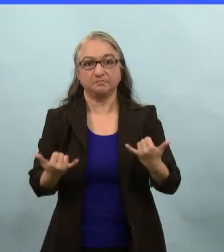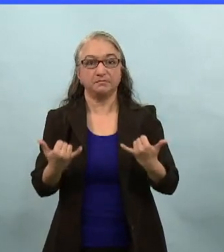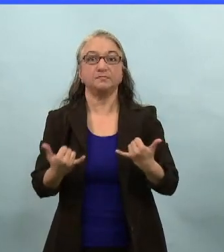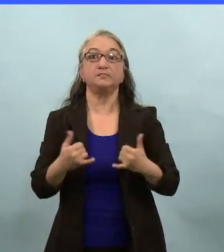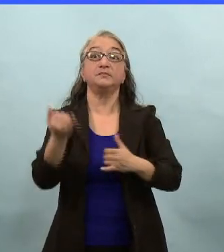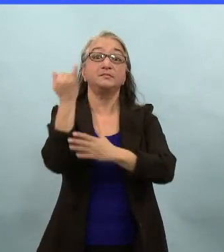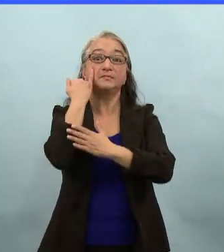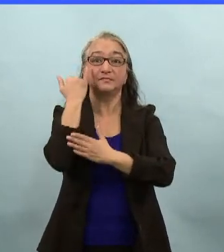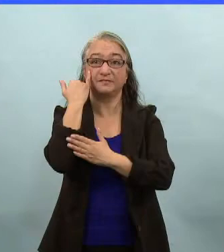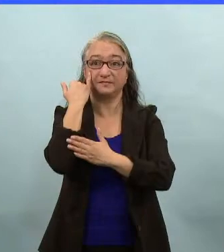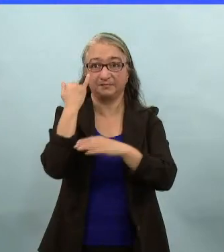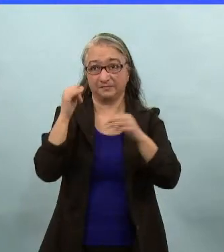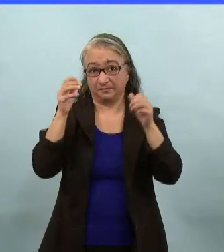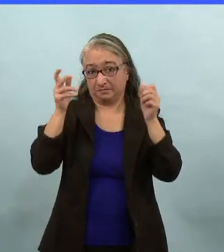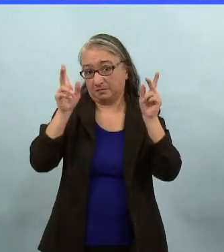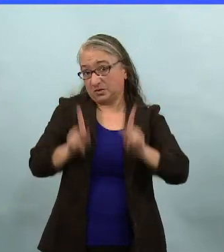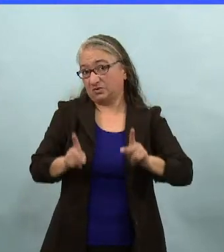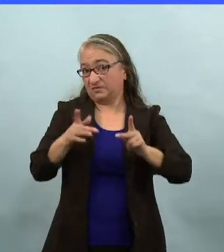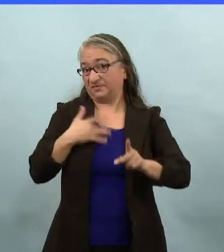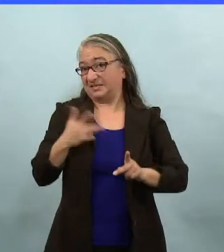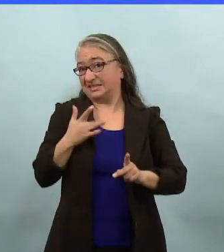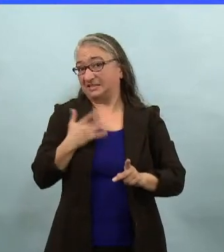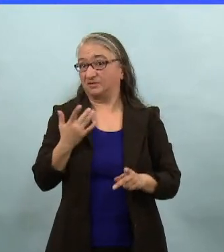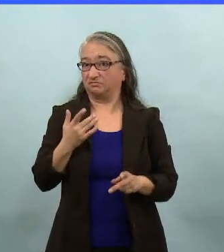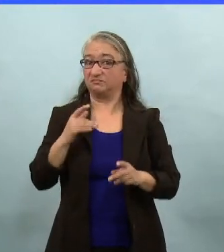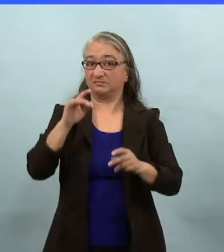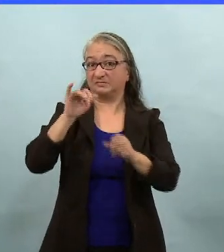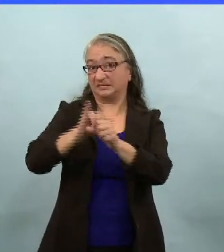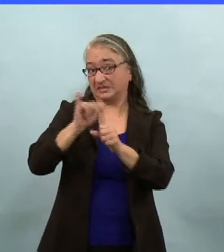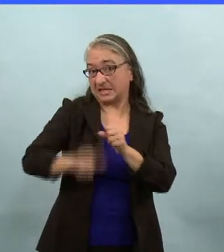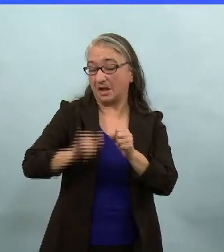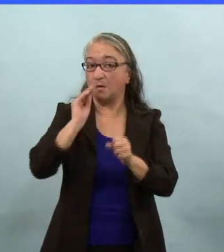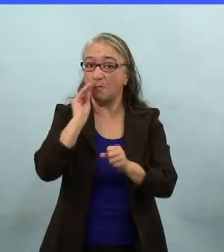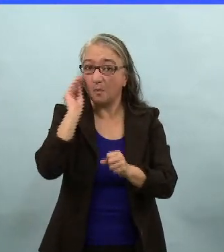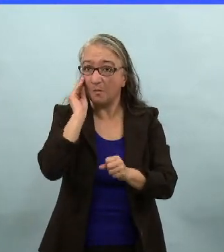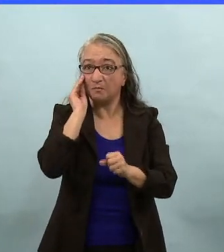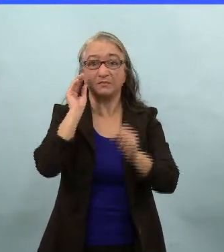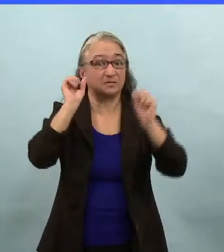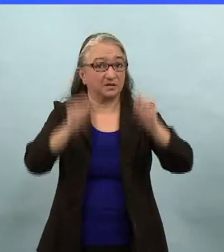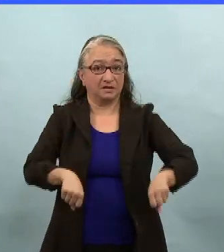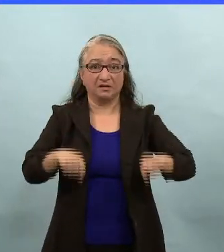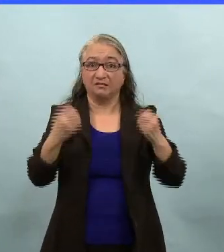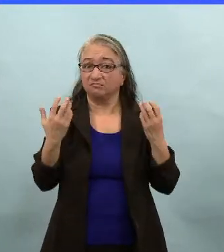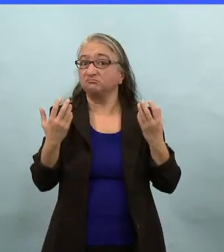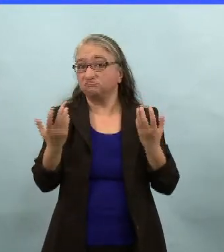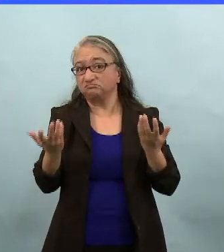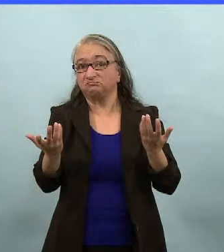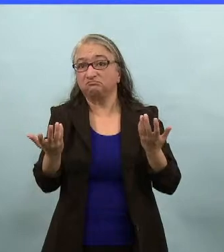they can recover at home we do have a very effective covet outpatient management program